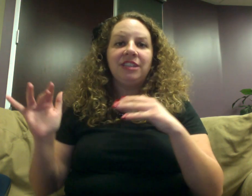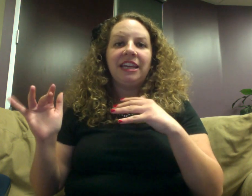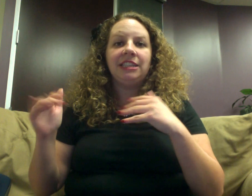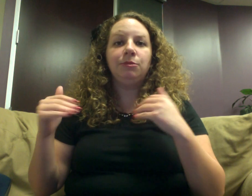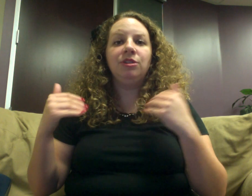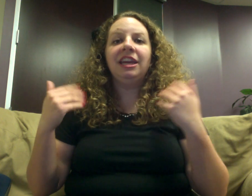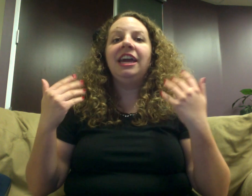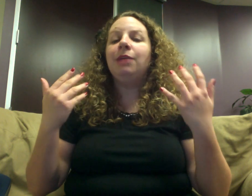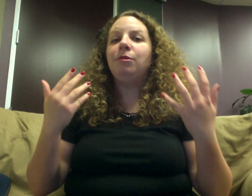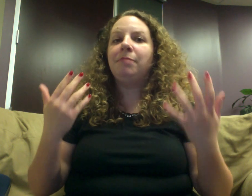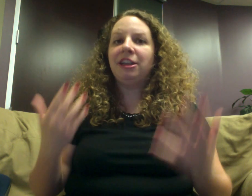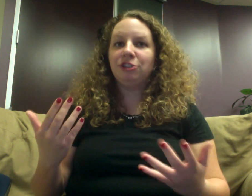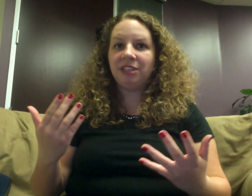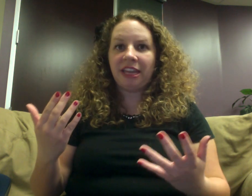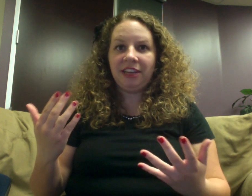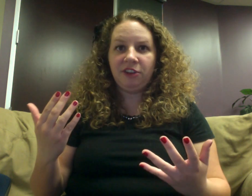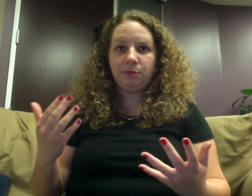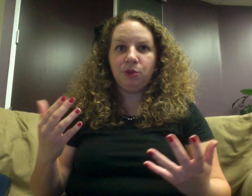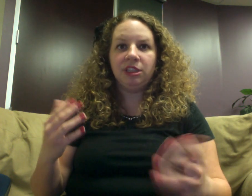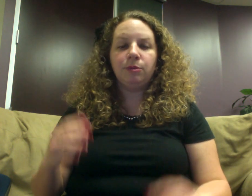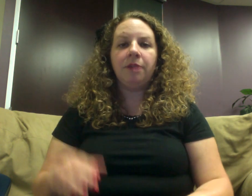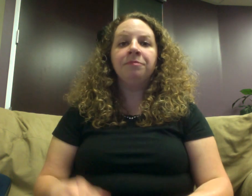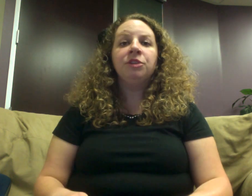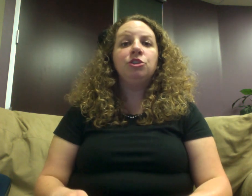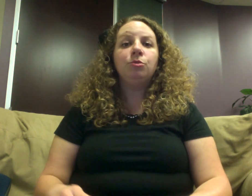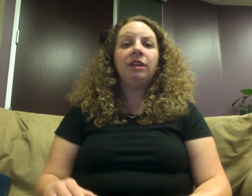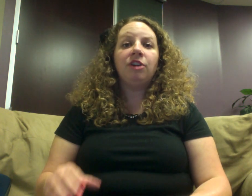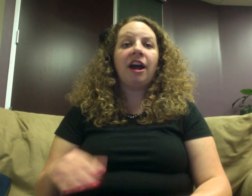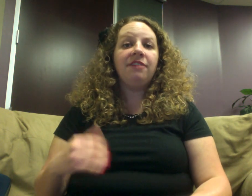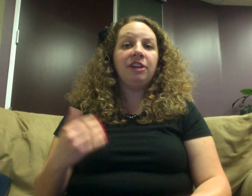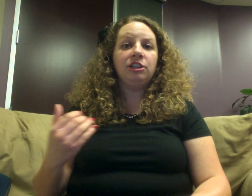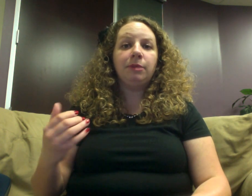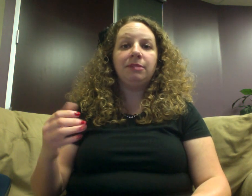saying it smoothly, it will make your signing very smooth as well. So whenever I fingerspell